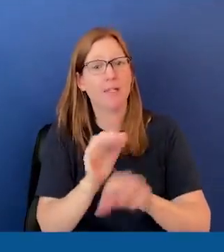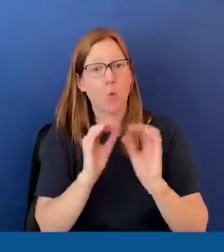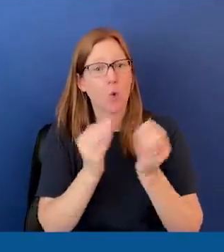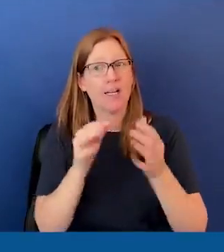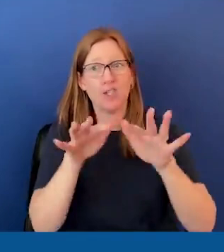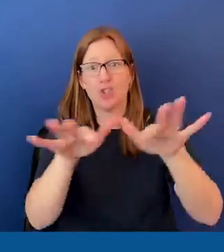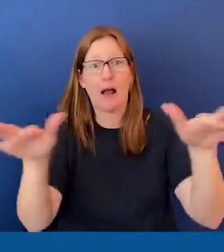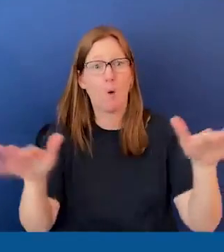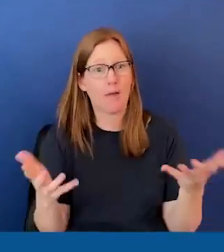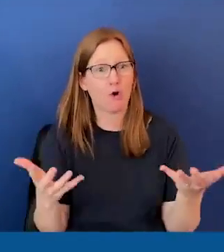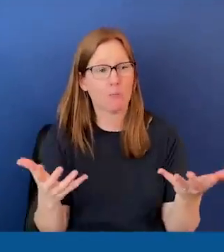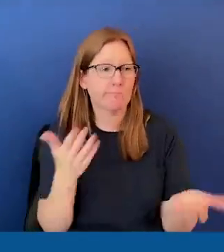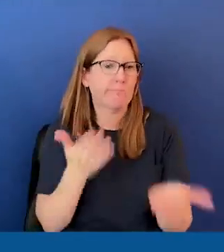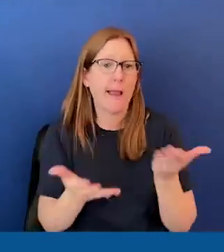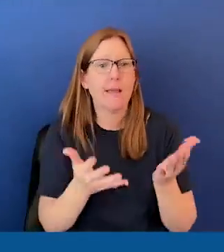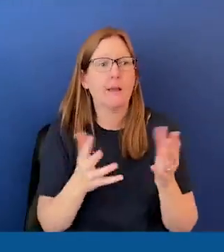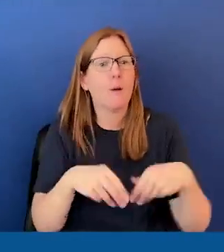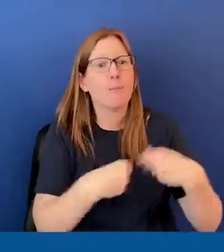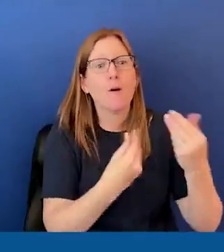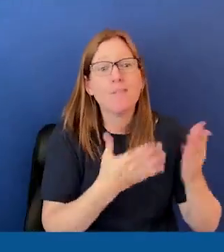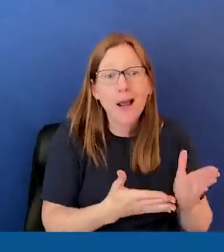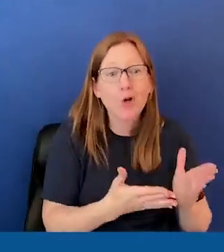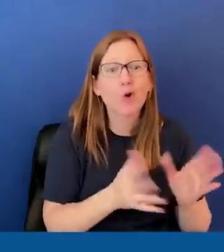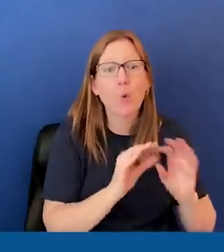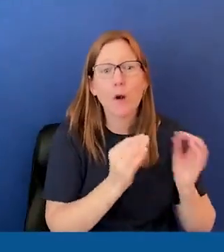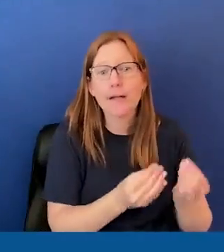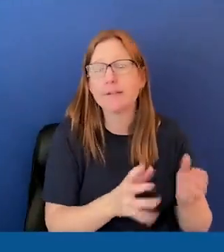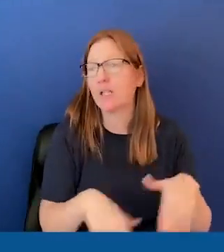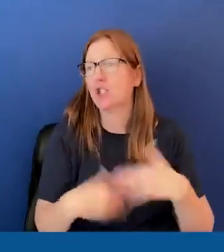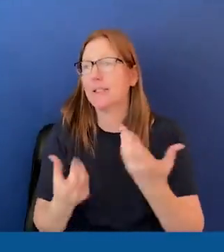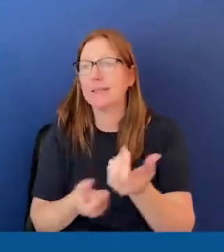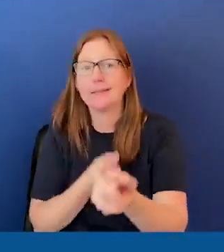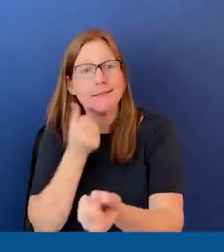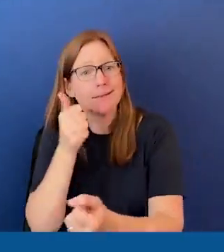They might be provider organizations. They may be self-advocacy organizations.